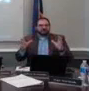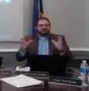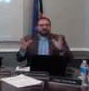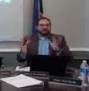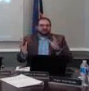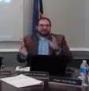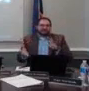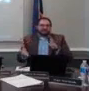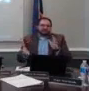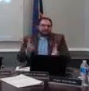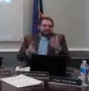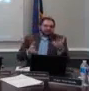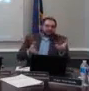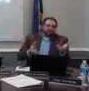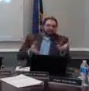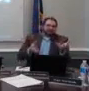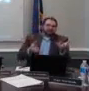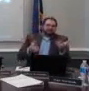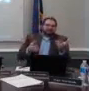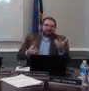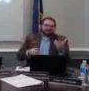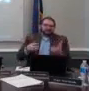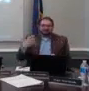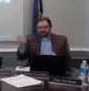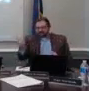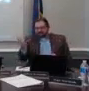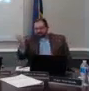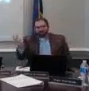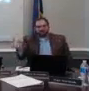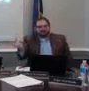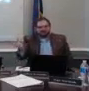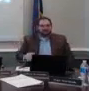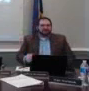That that is about the same level of safety as this type of environment.